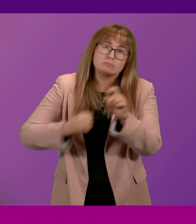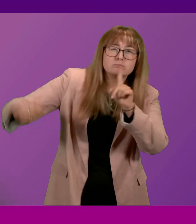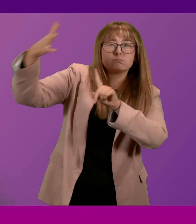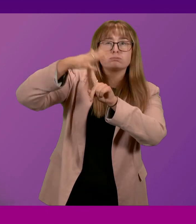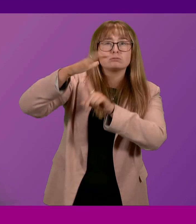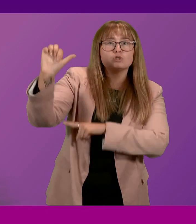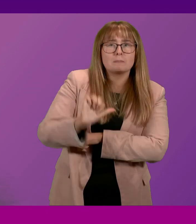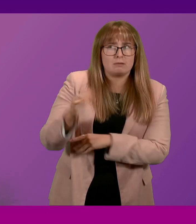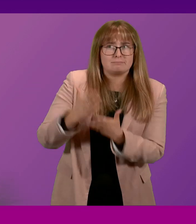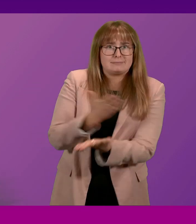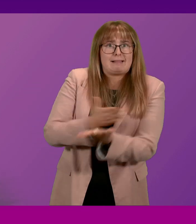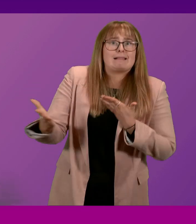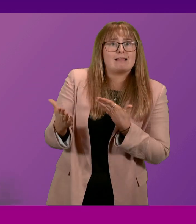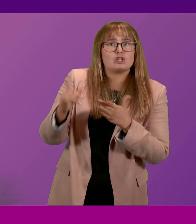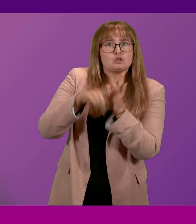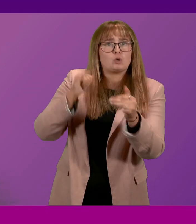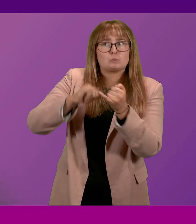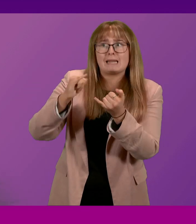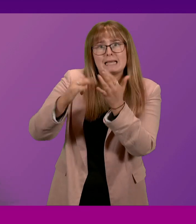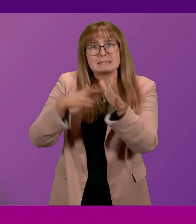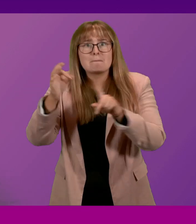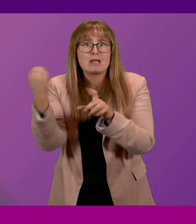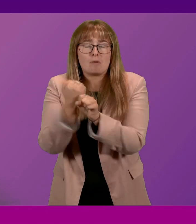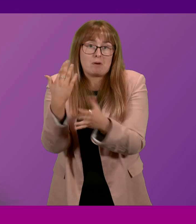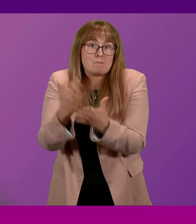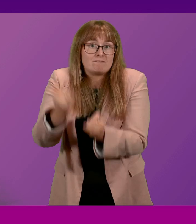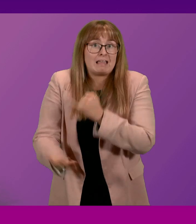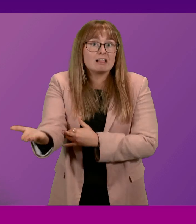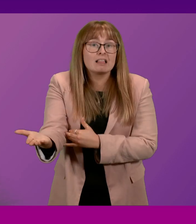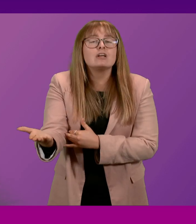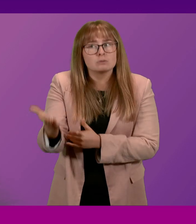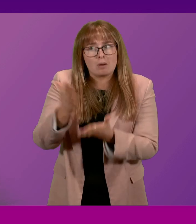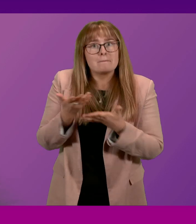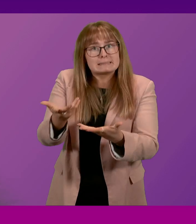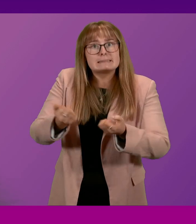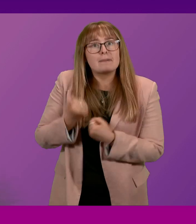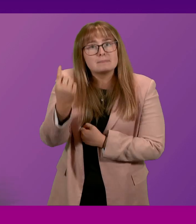but it is clear that John Swinney and the SNP have failed, so does he accept that we need a